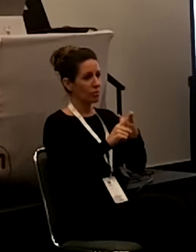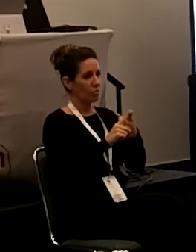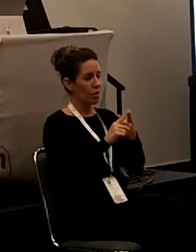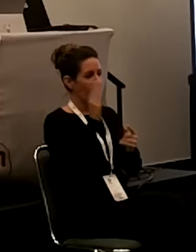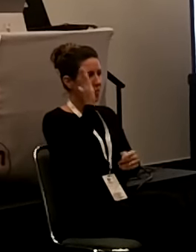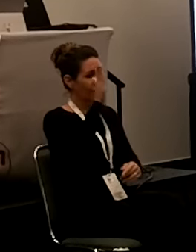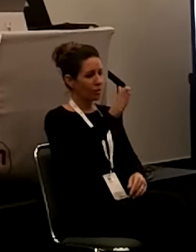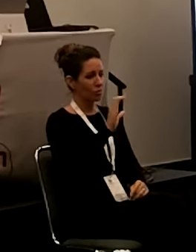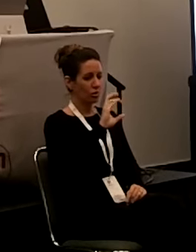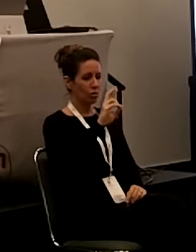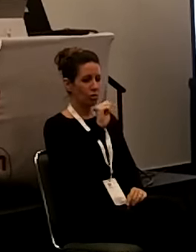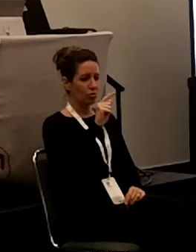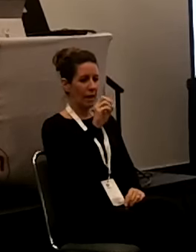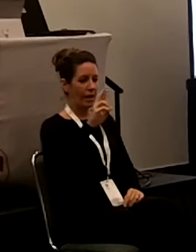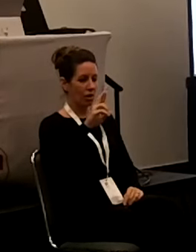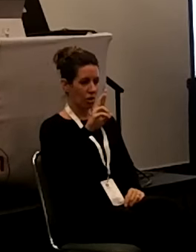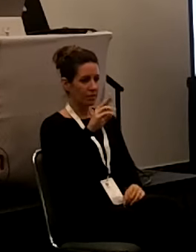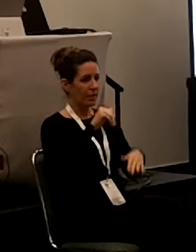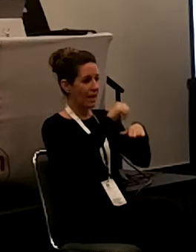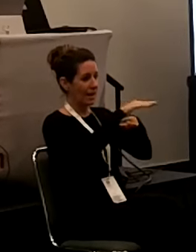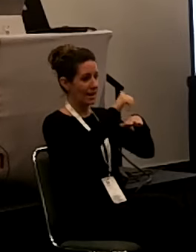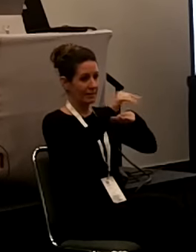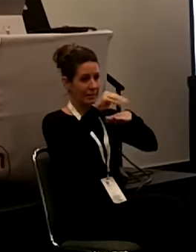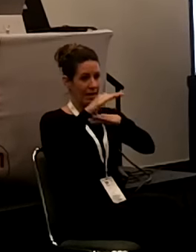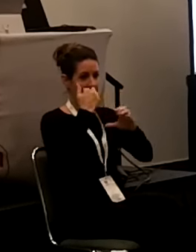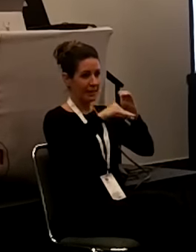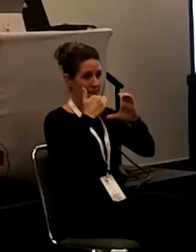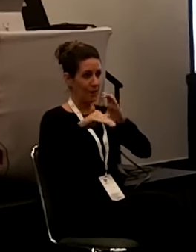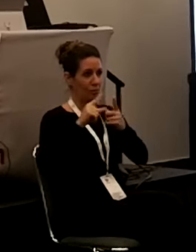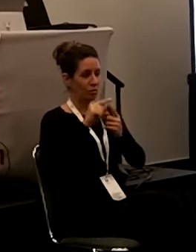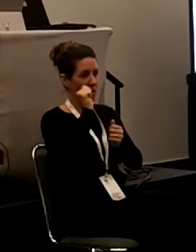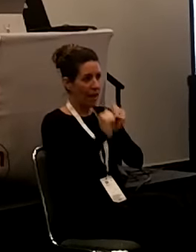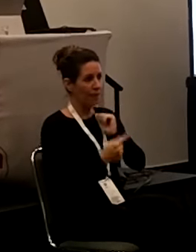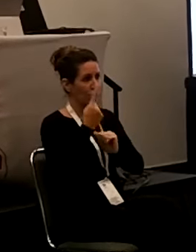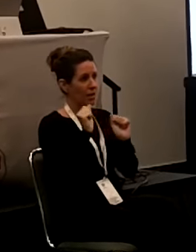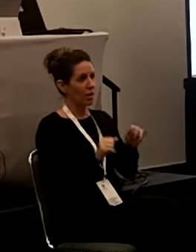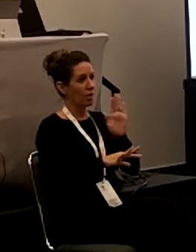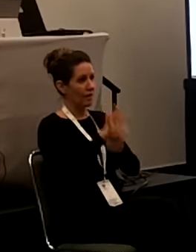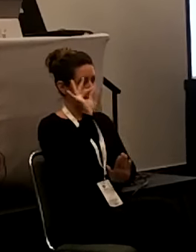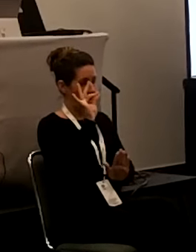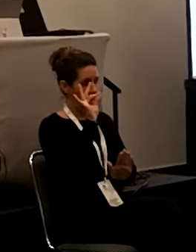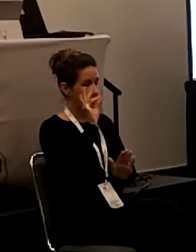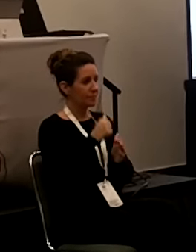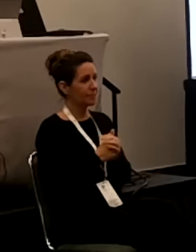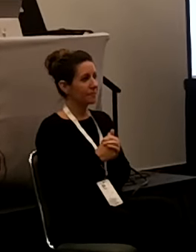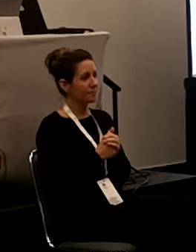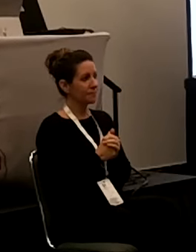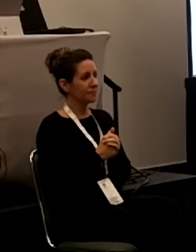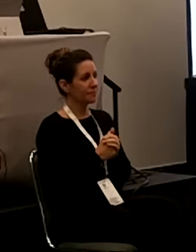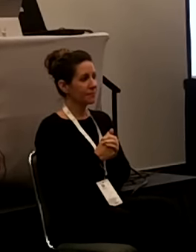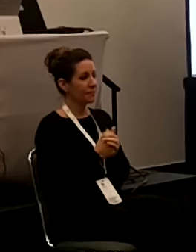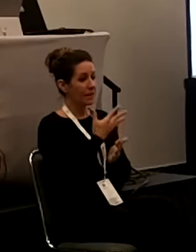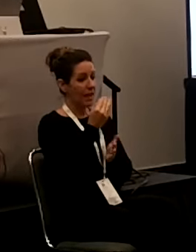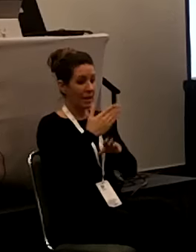and I sent emails to every single person that I could find an email for and hand wrote some letters.